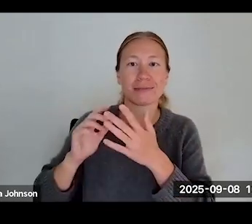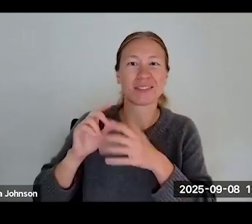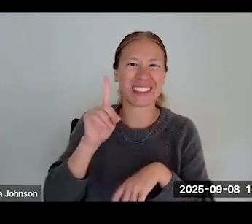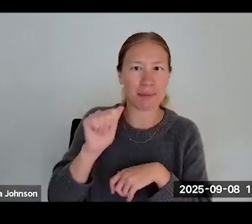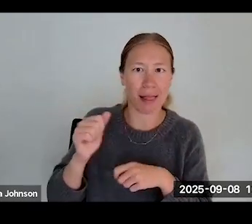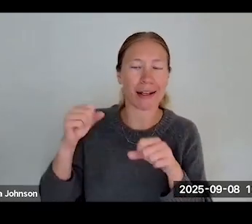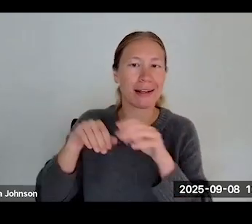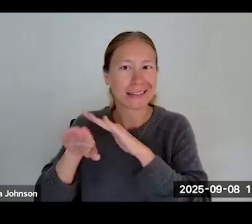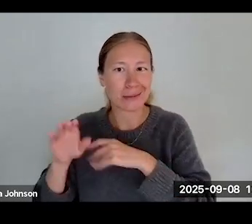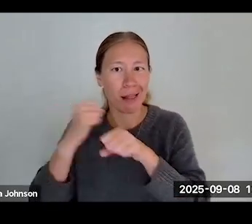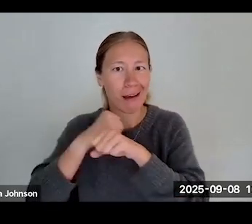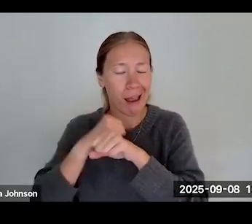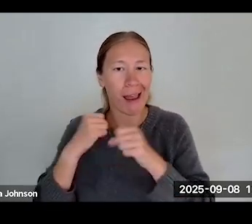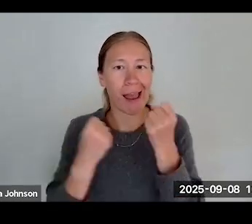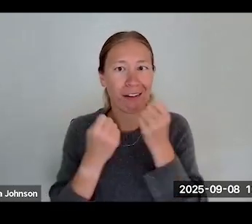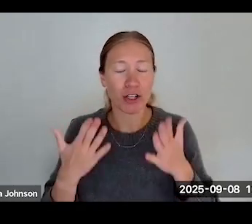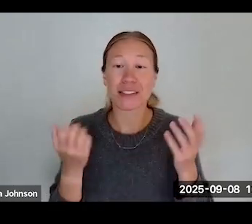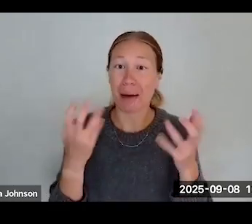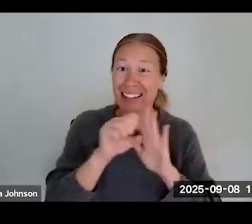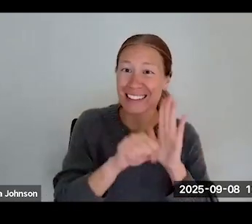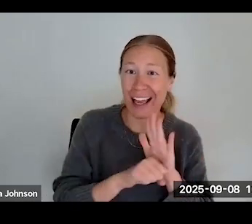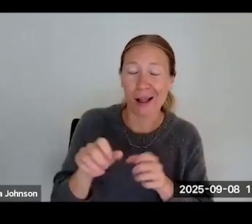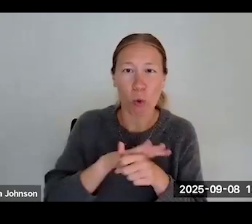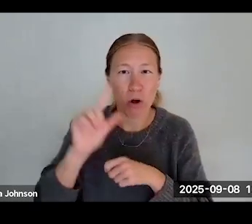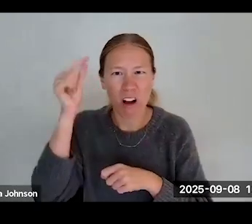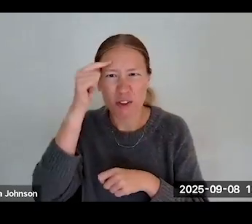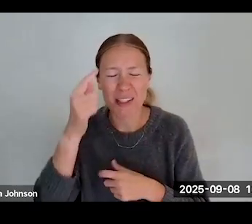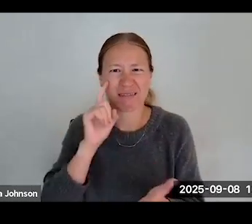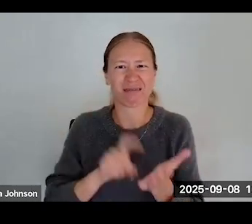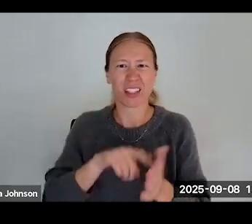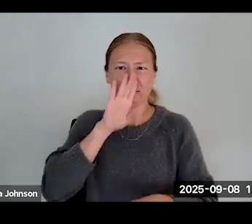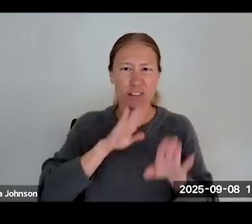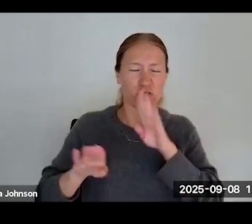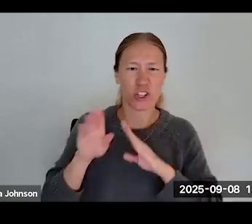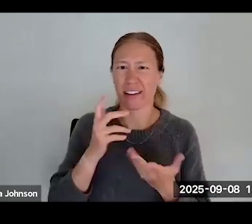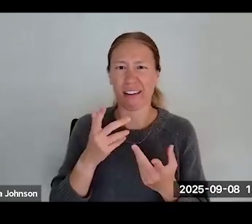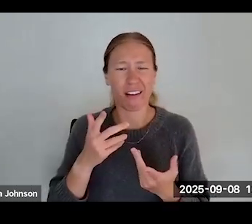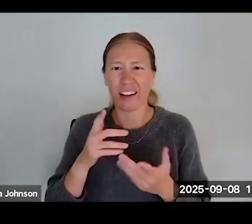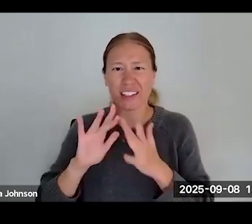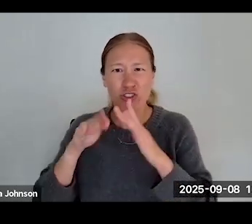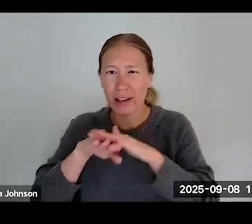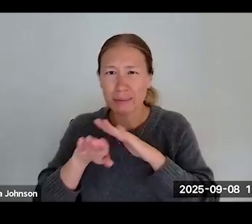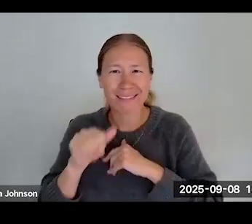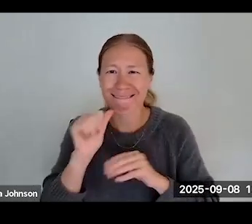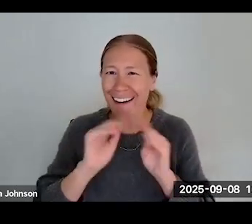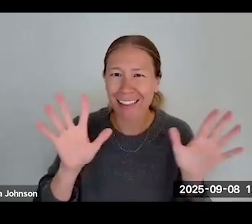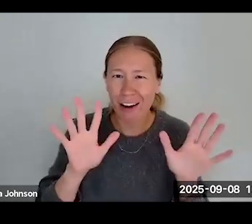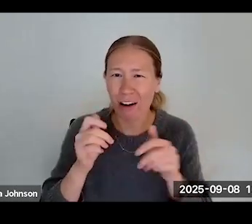as well as many state and local governments, were very frustrated by the lack of clarity around digital accessibility under the ADA